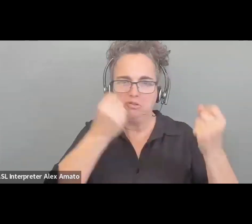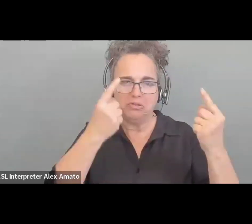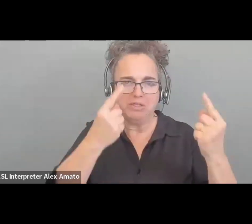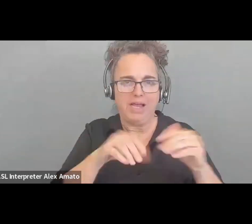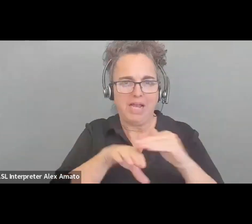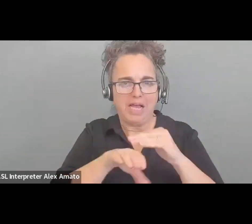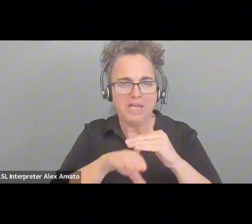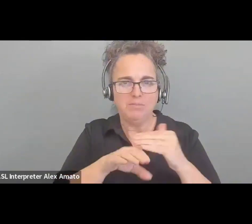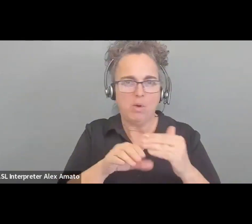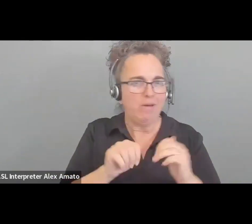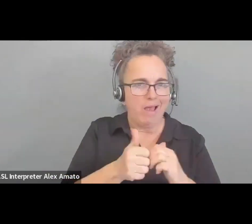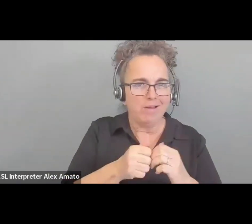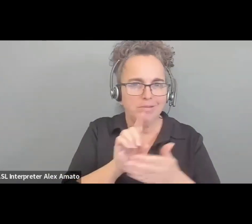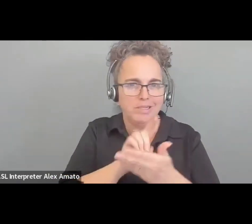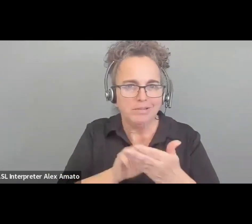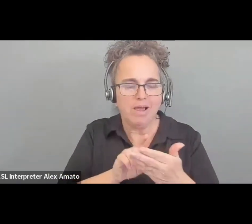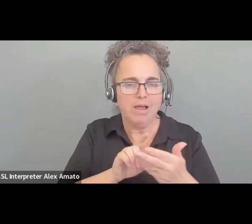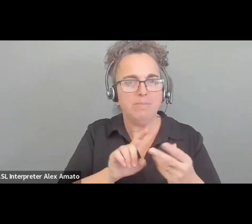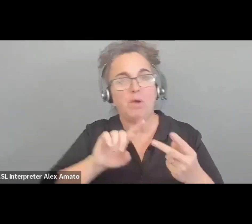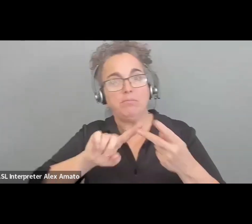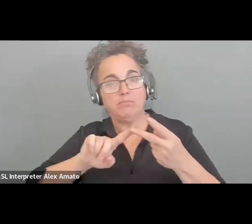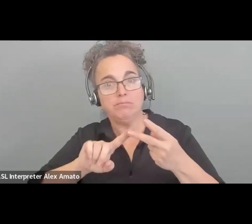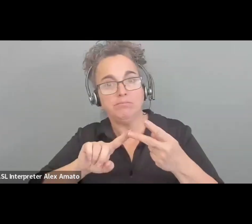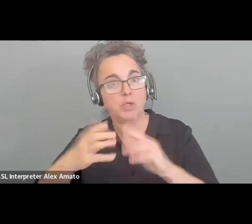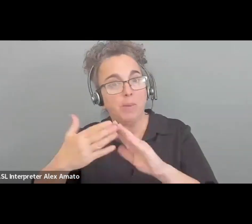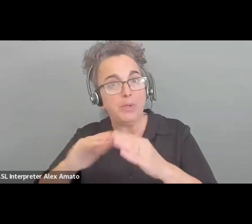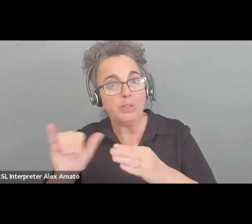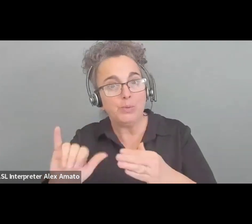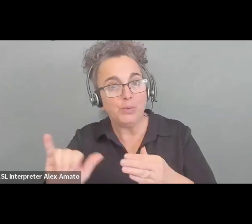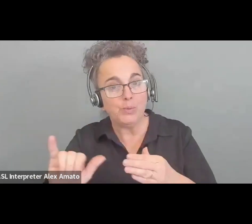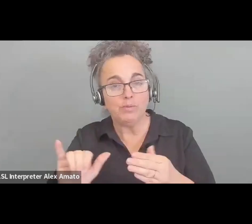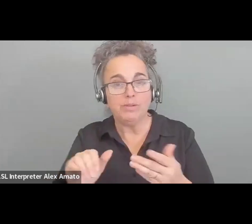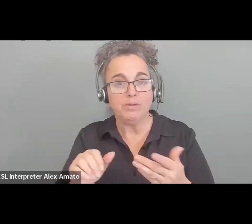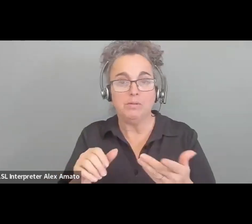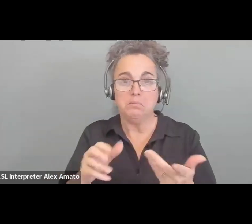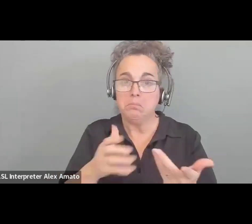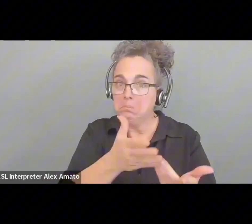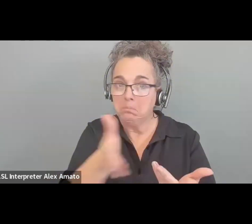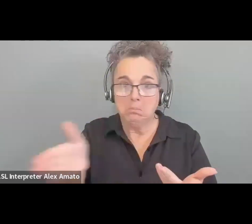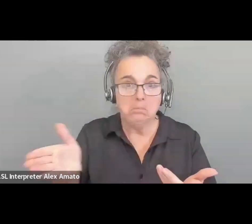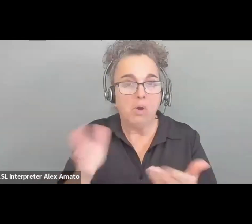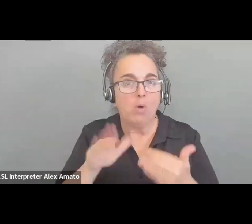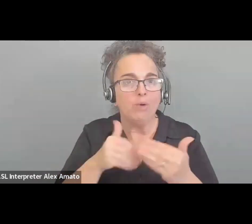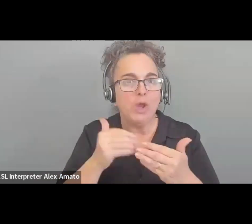We also need folks who are working on the community aspect. How are we making sure we're all working together, training,